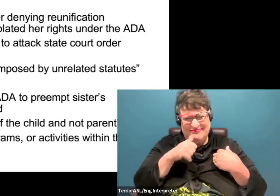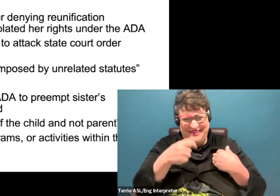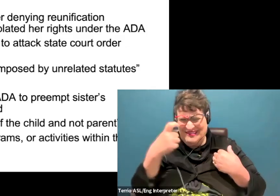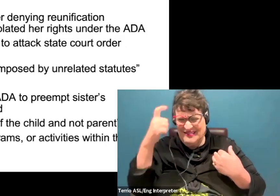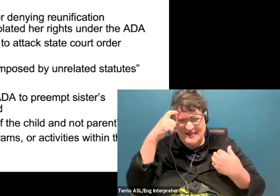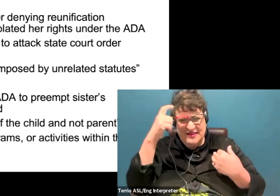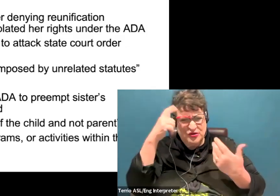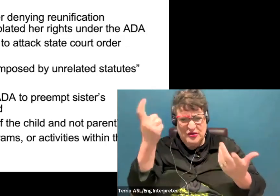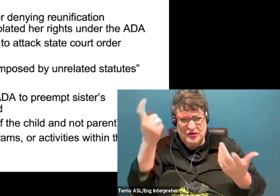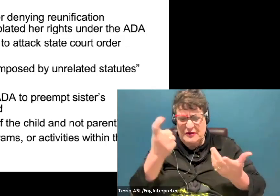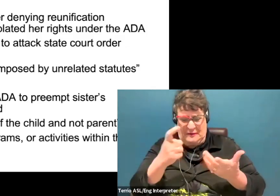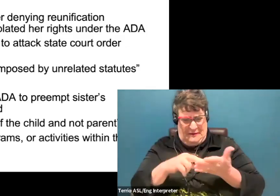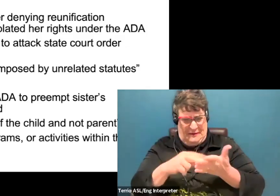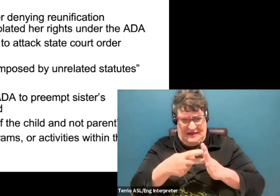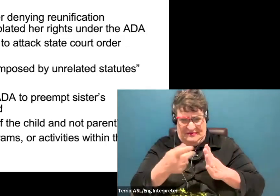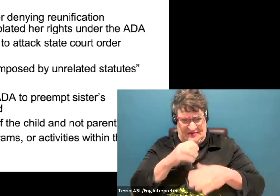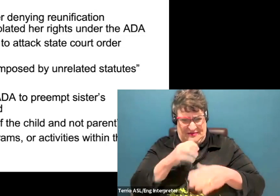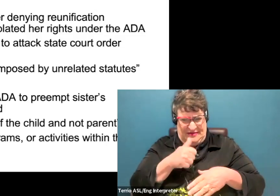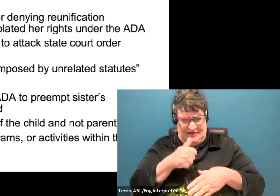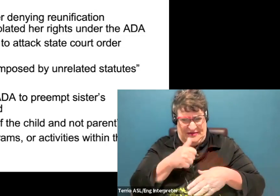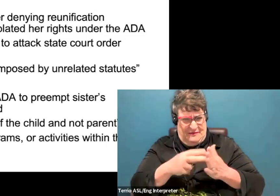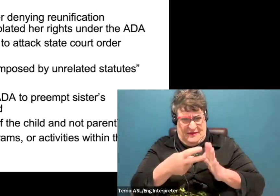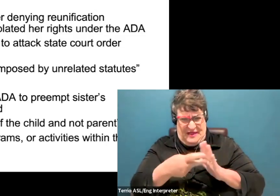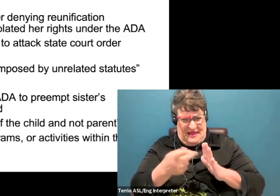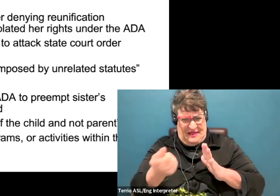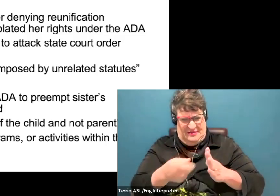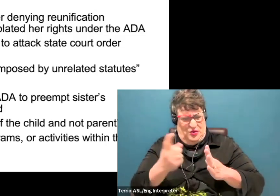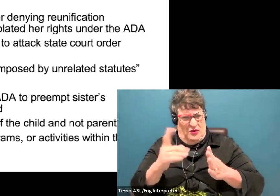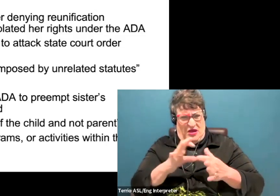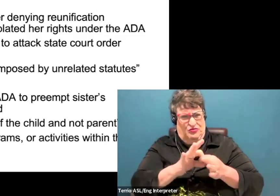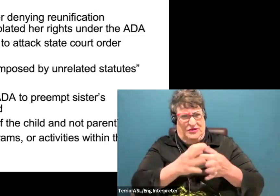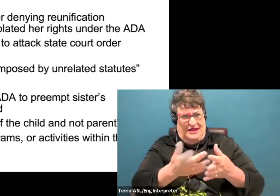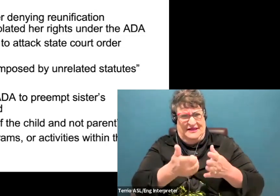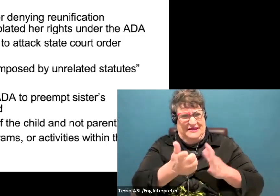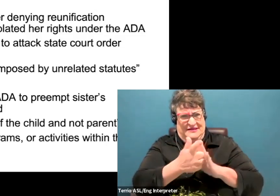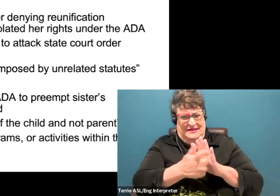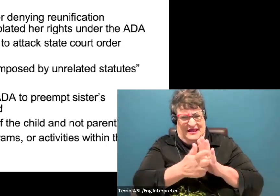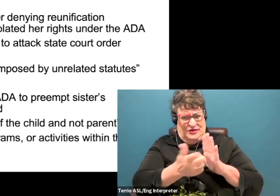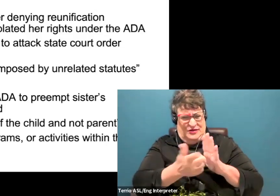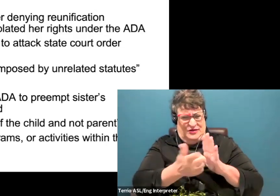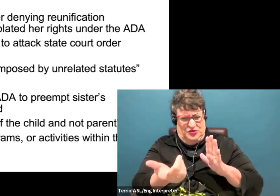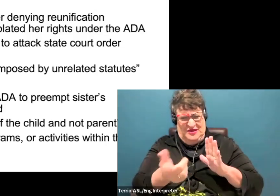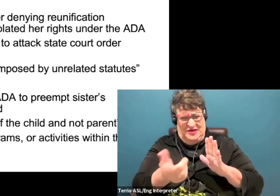that it wasn't meant to apply to unrelated statutes. Also, right before this case,